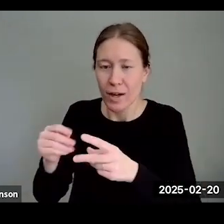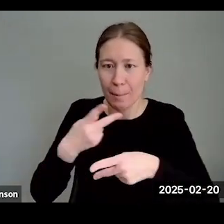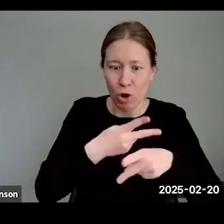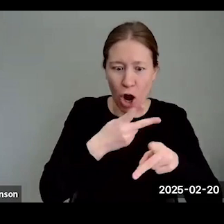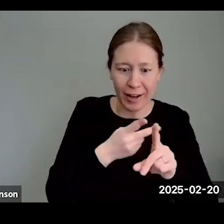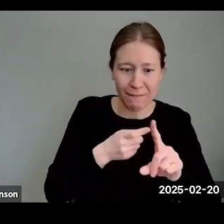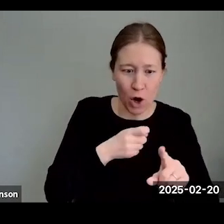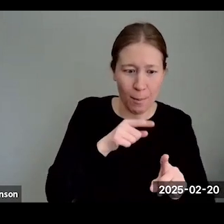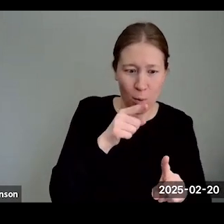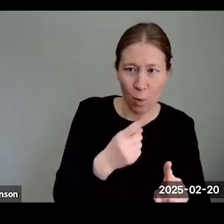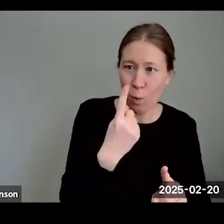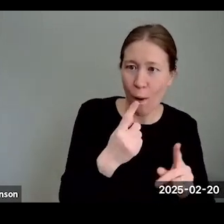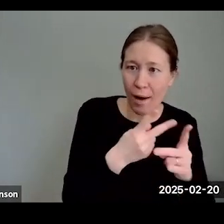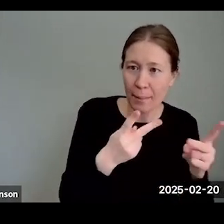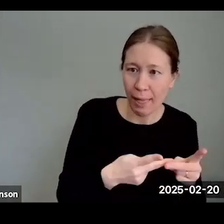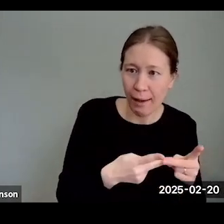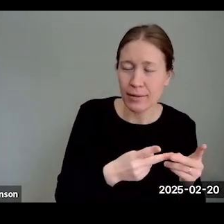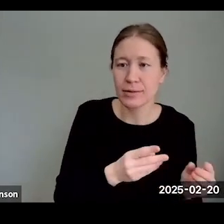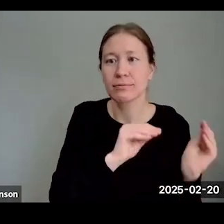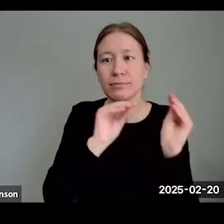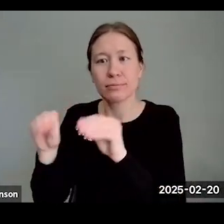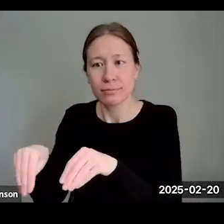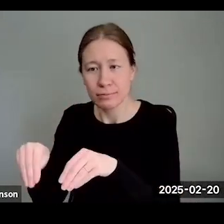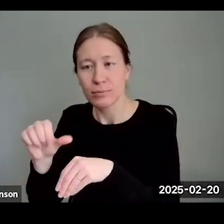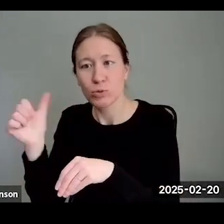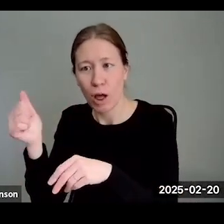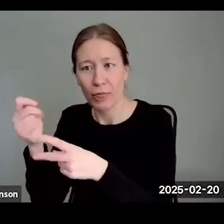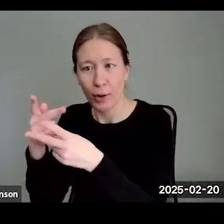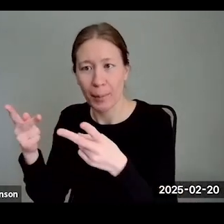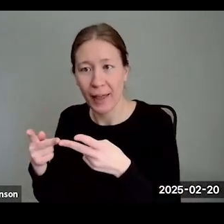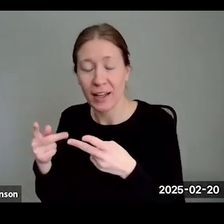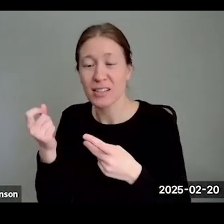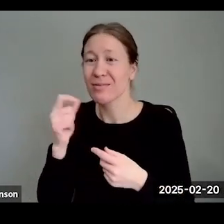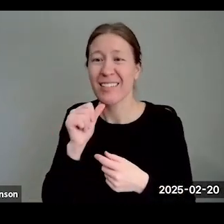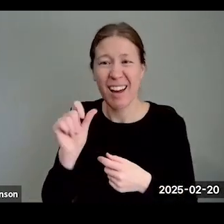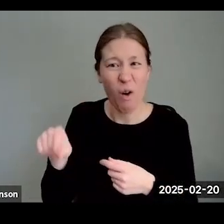not just to lift it. And there can be more than one method for moving something.